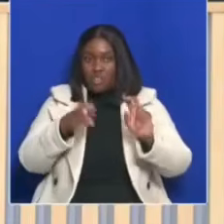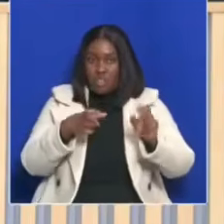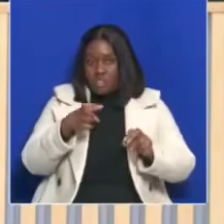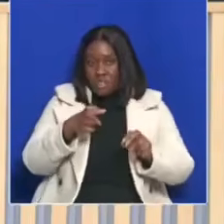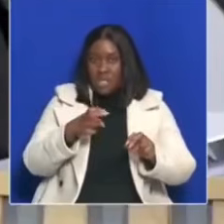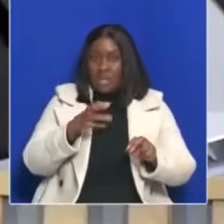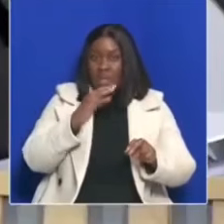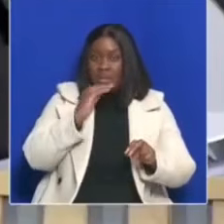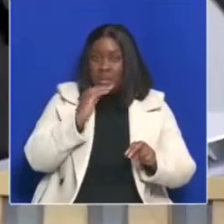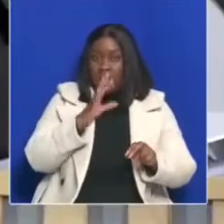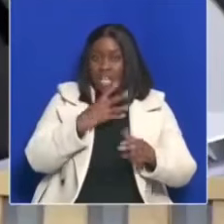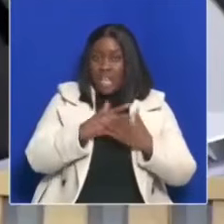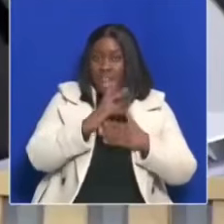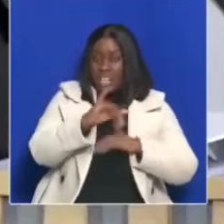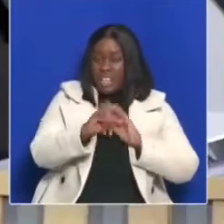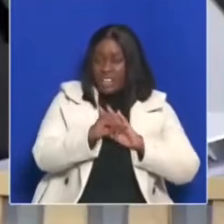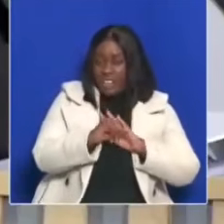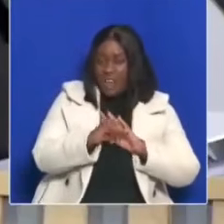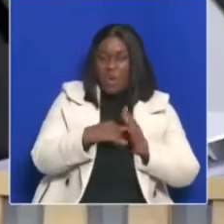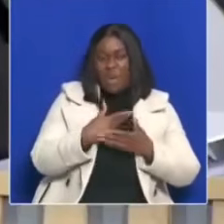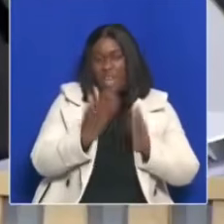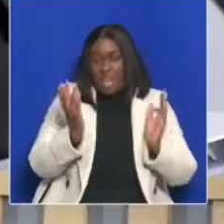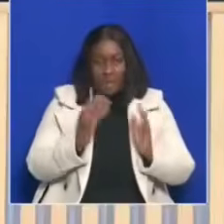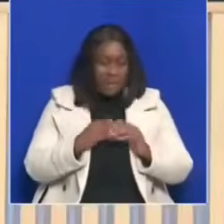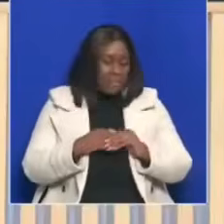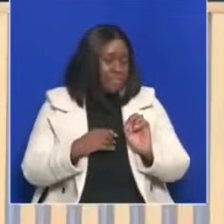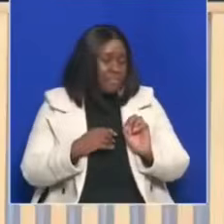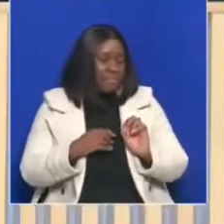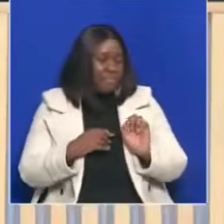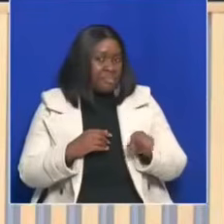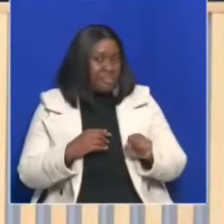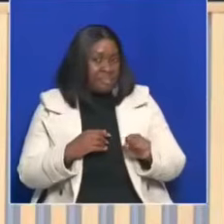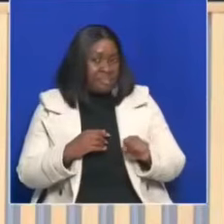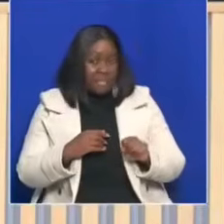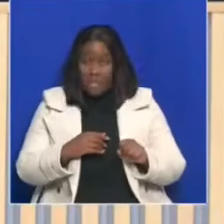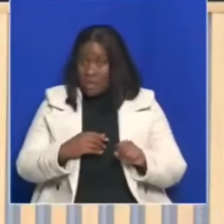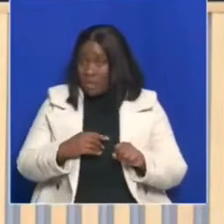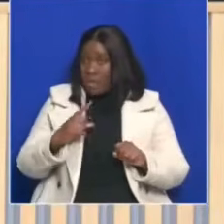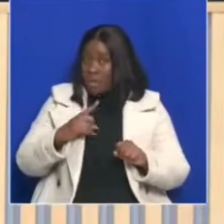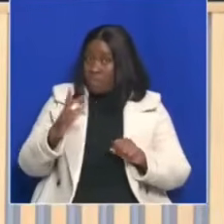It it looks like that. Yeah. Based on what you say, which is that there is then no connection